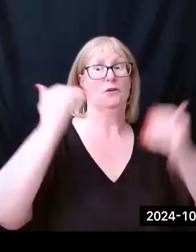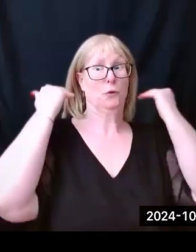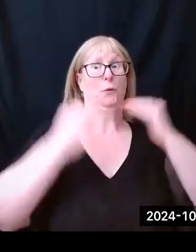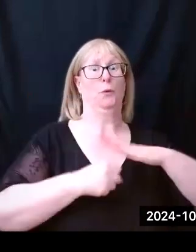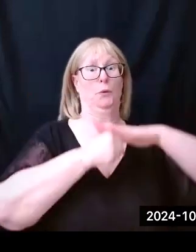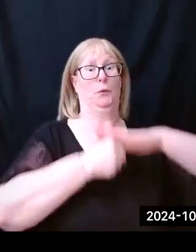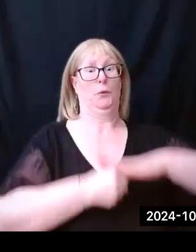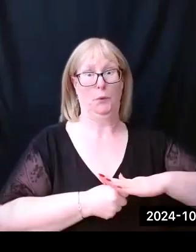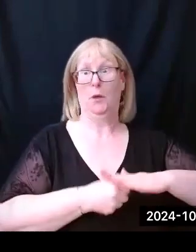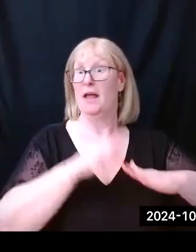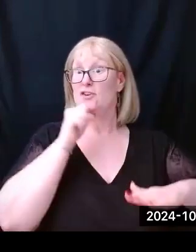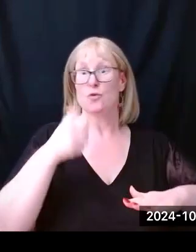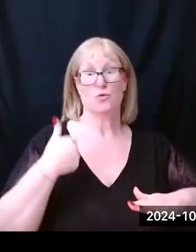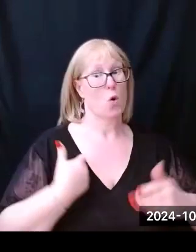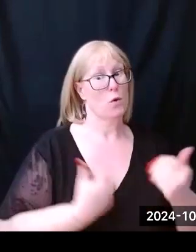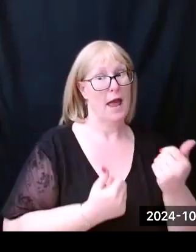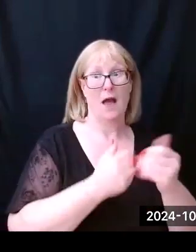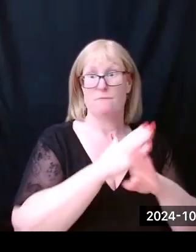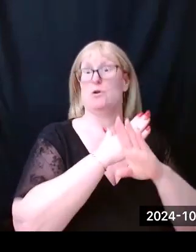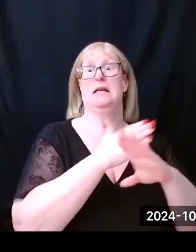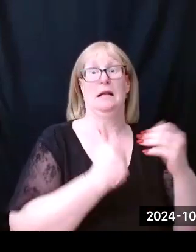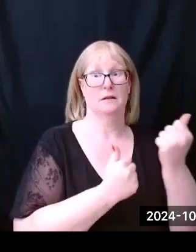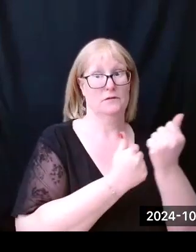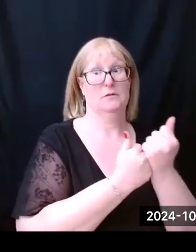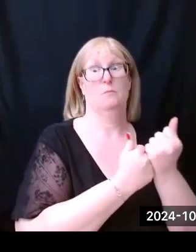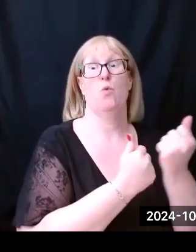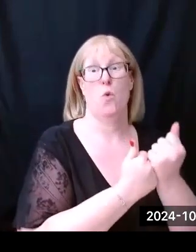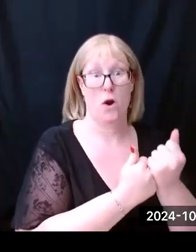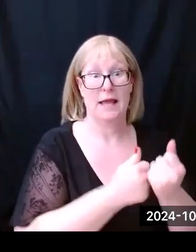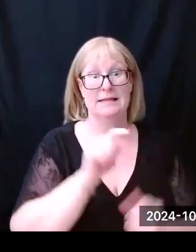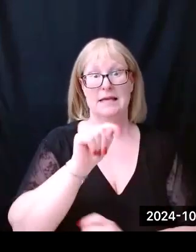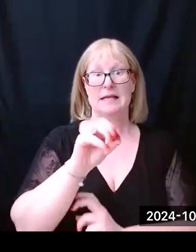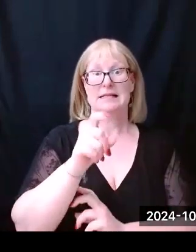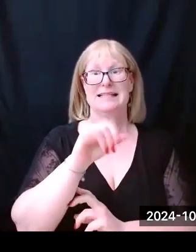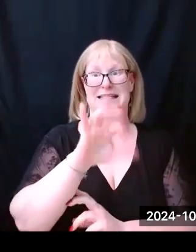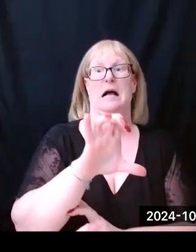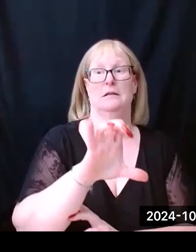protective support, is something we call toxic stress. And that's really, really bad.